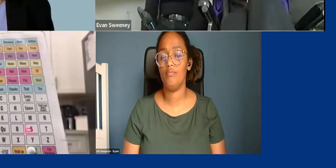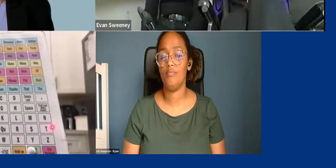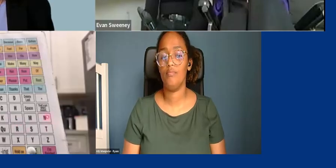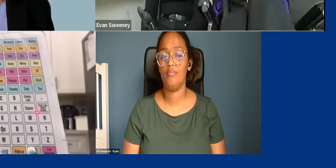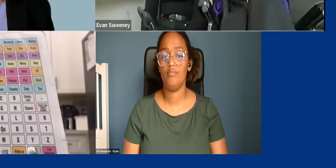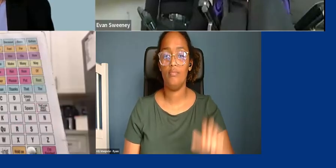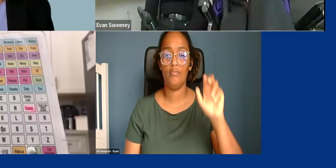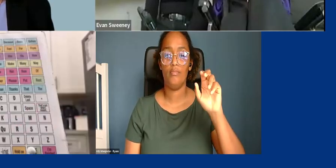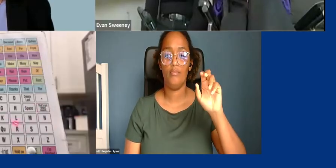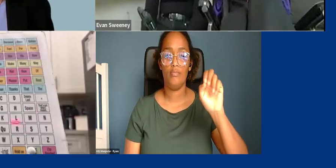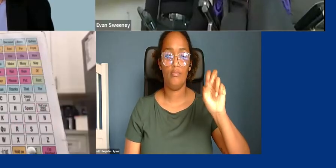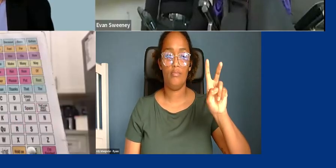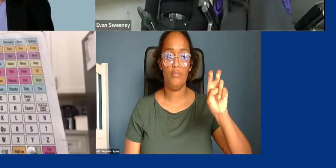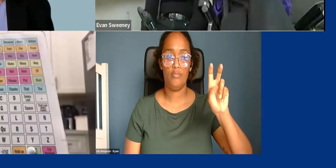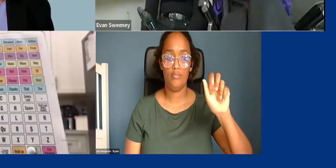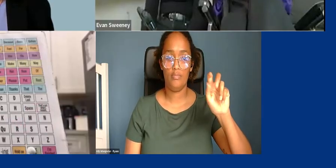I am kink.